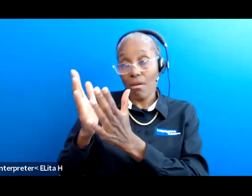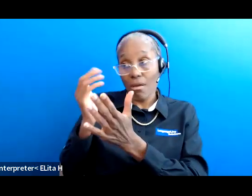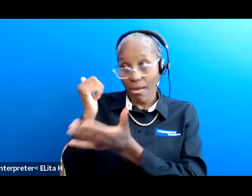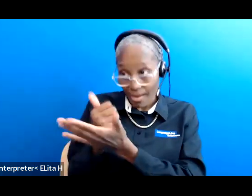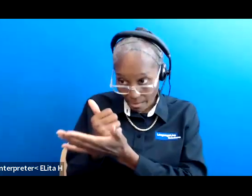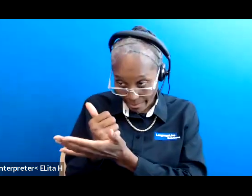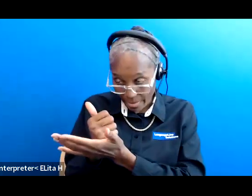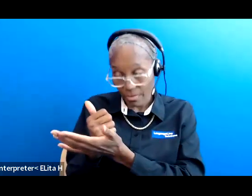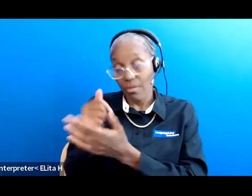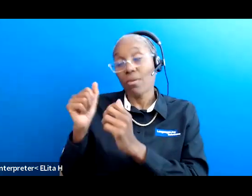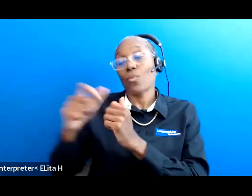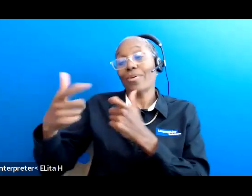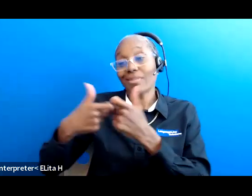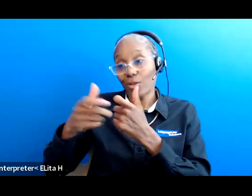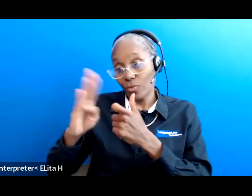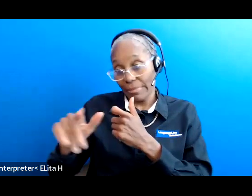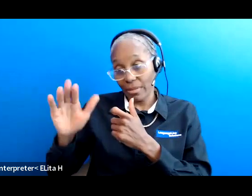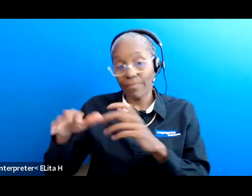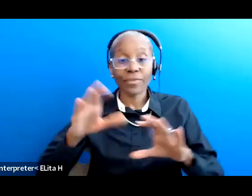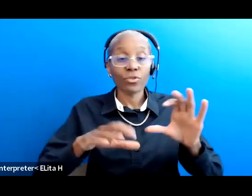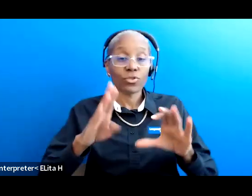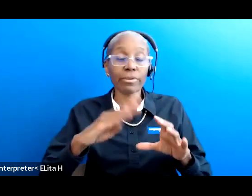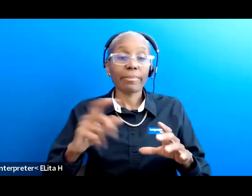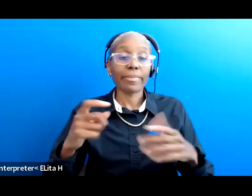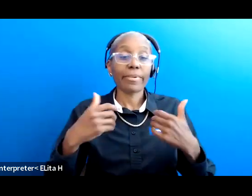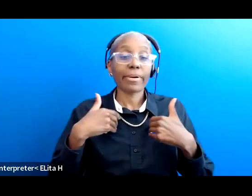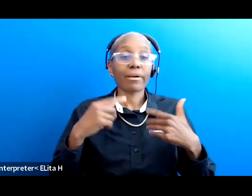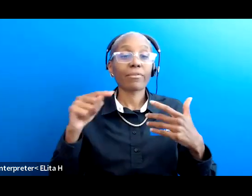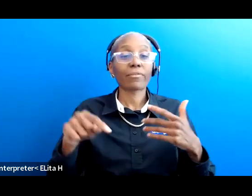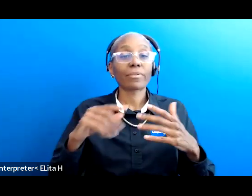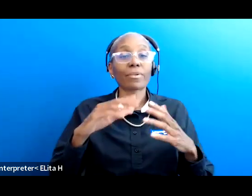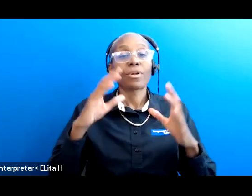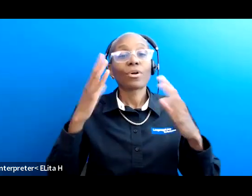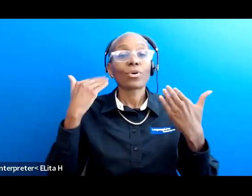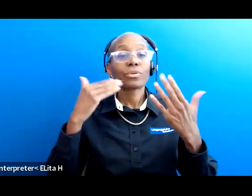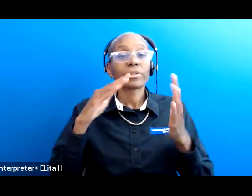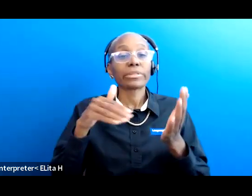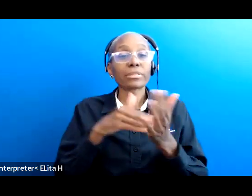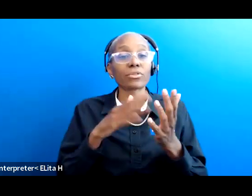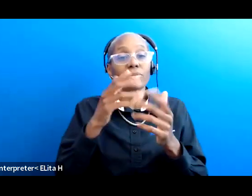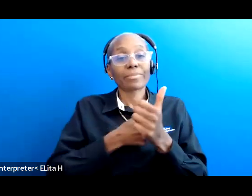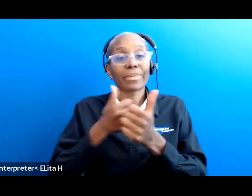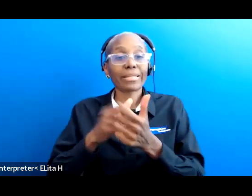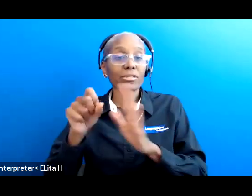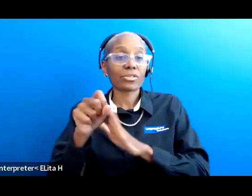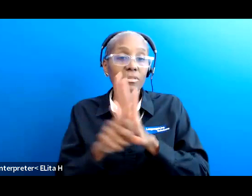qualify for that, in the chat box there's cooling centers by state, so that will give you a place to go.